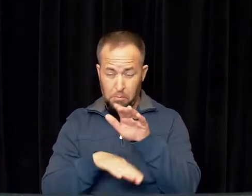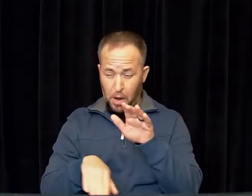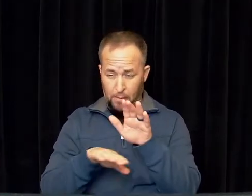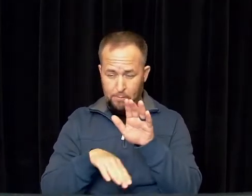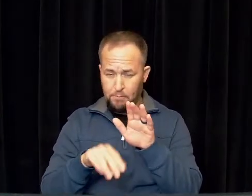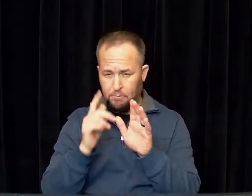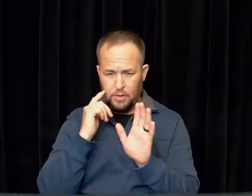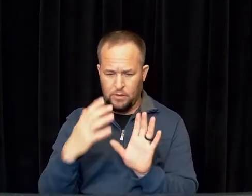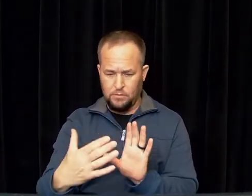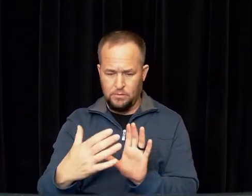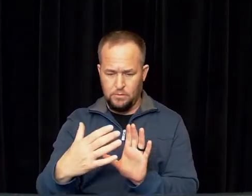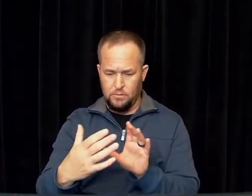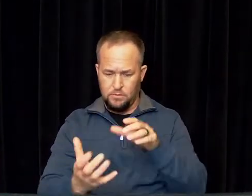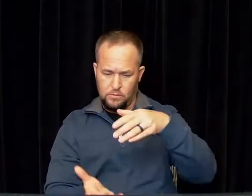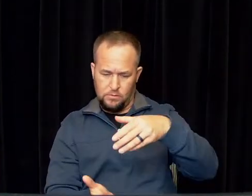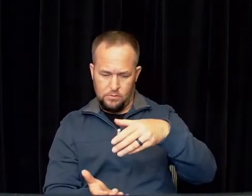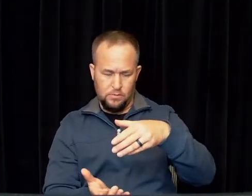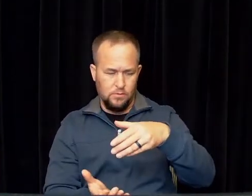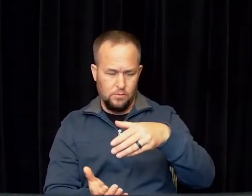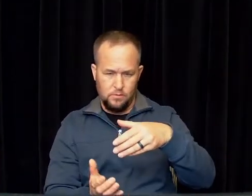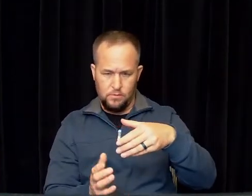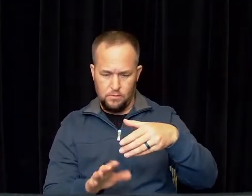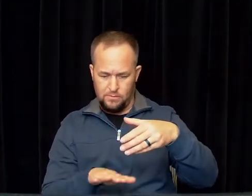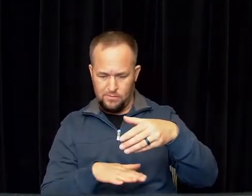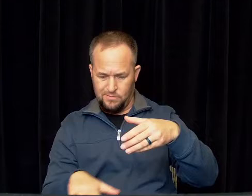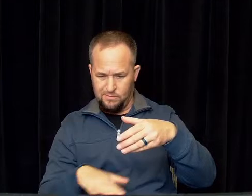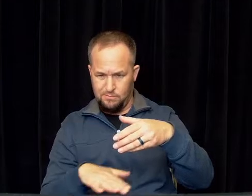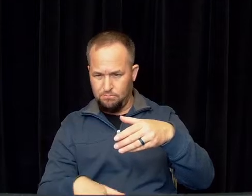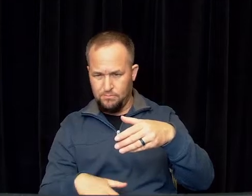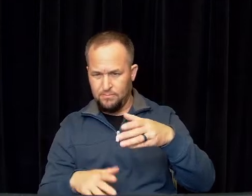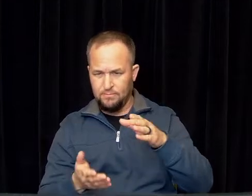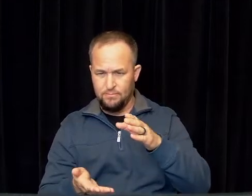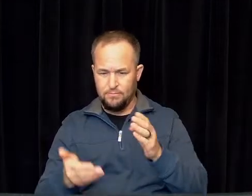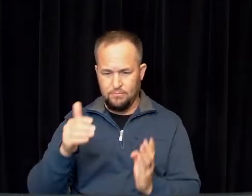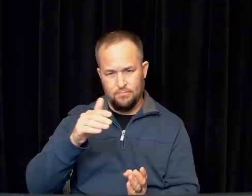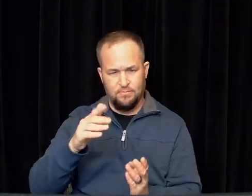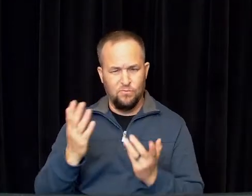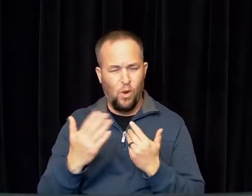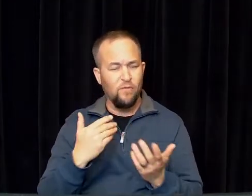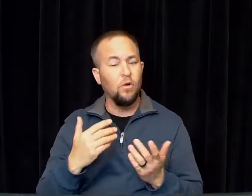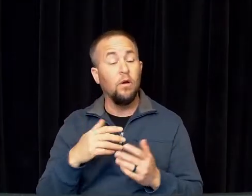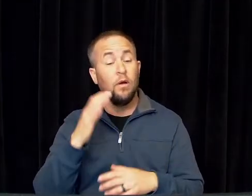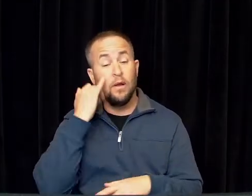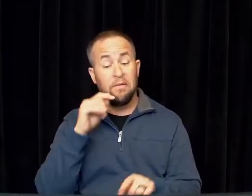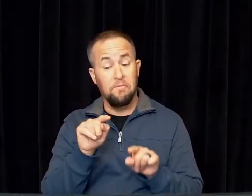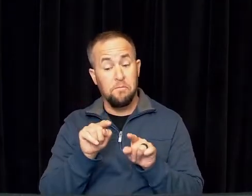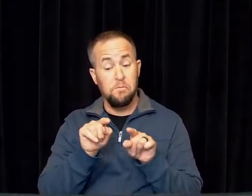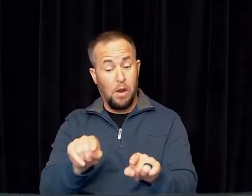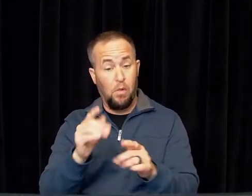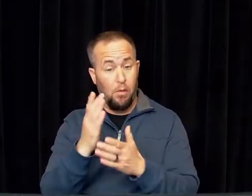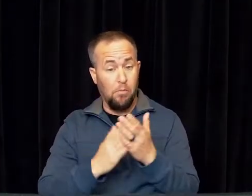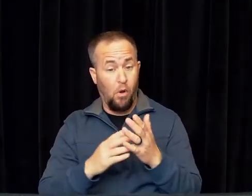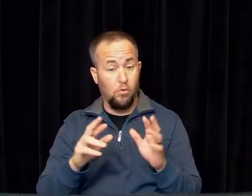and rotate that prism to be facing any way. If the parallel parts are rectangles, like on a cereal box,